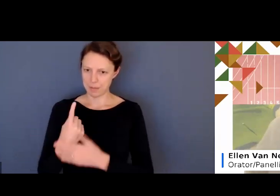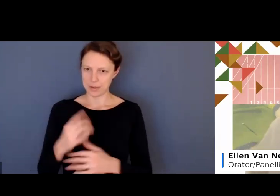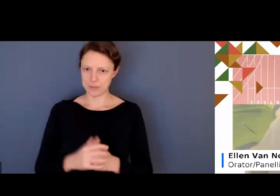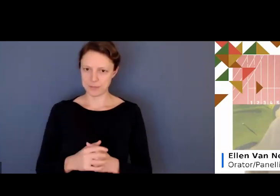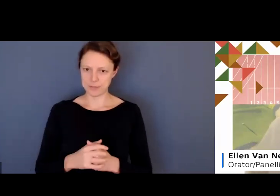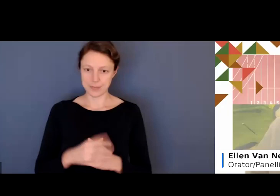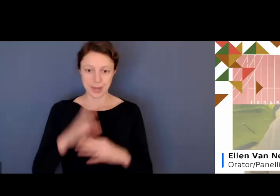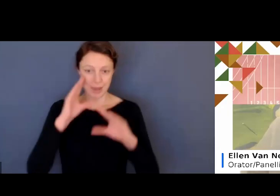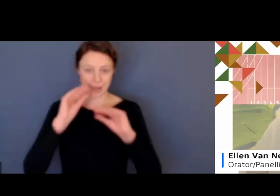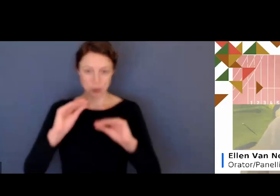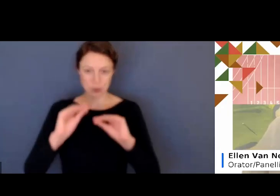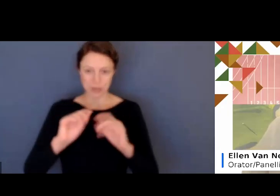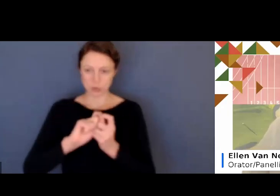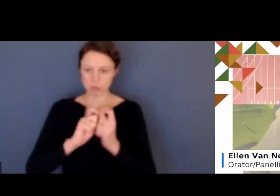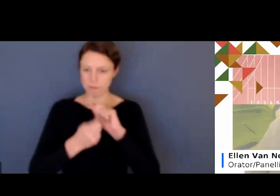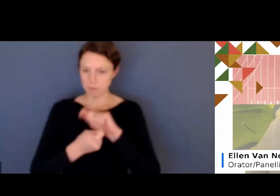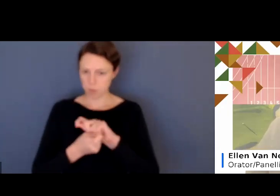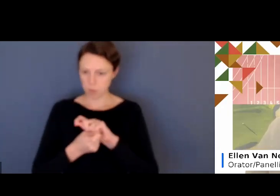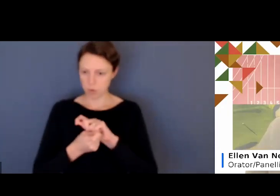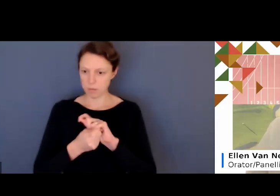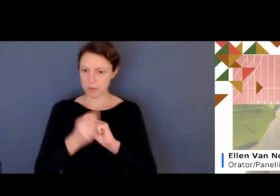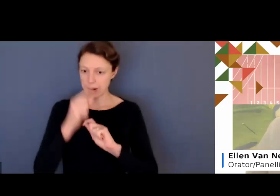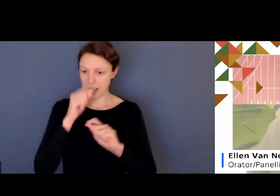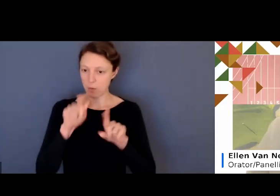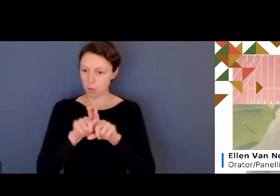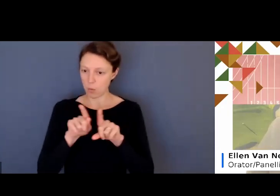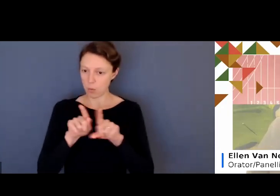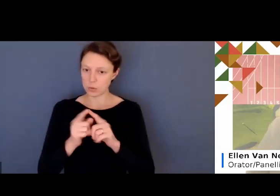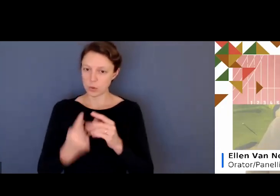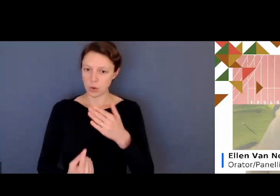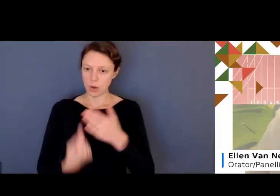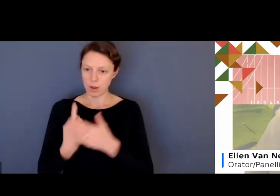initiatives could also be put into effect where appropriate.